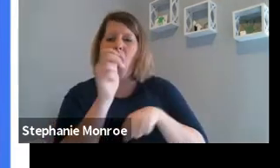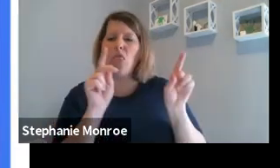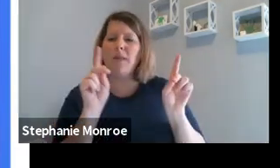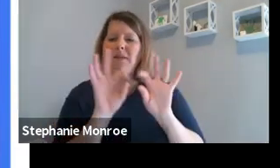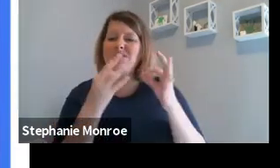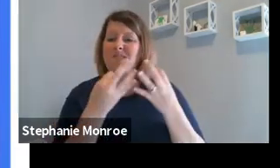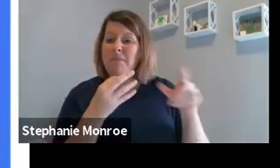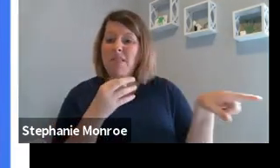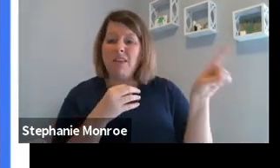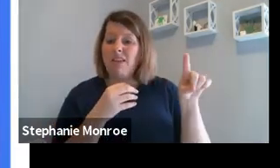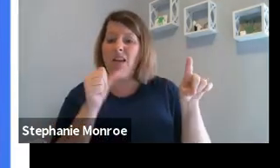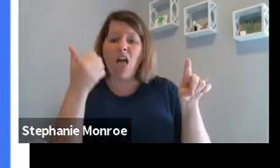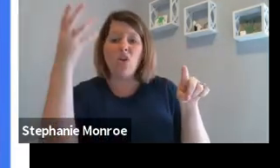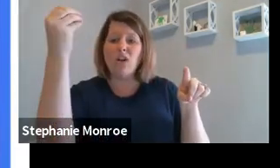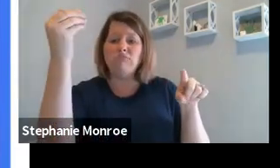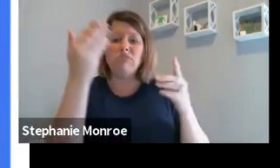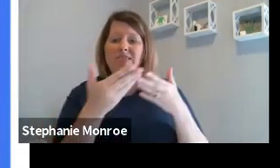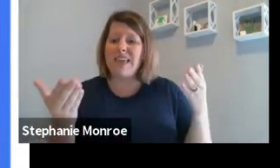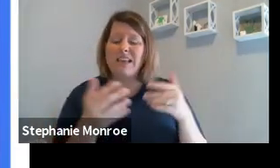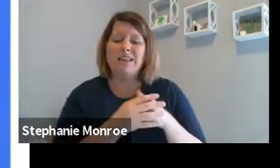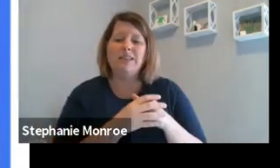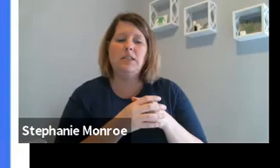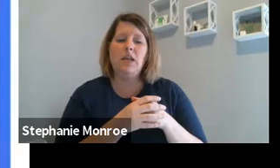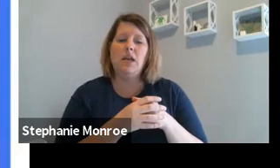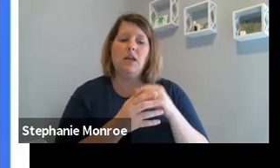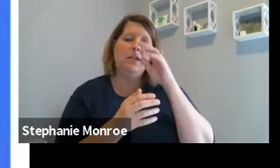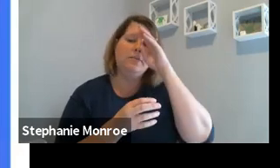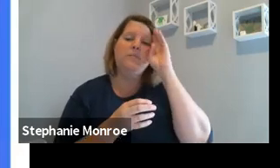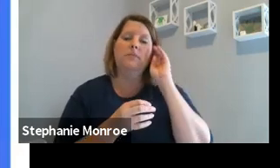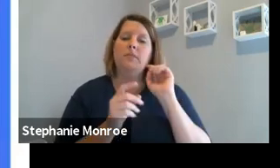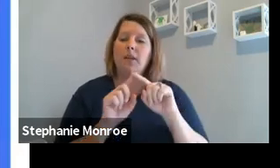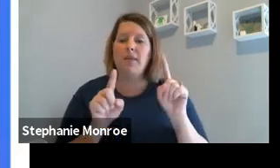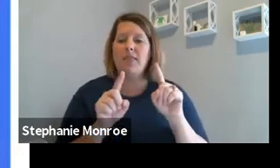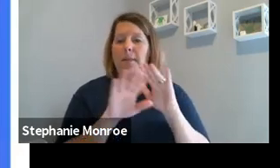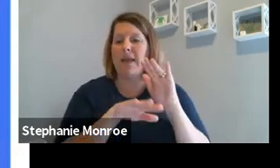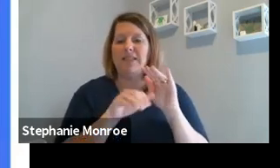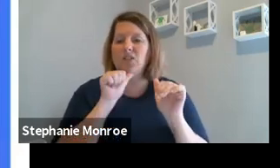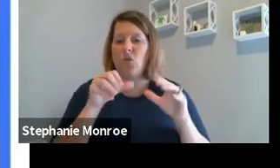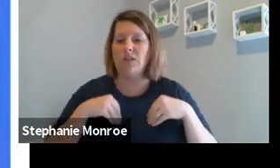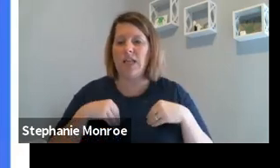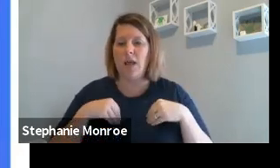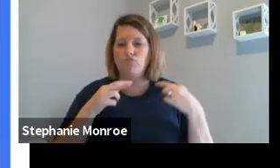other external factors, but they basically will not take responsibility for what is happening,